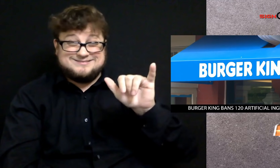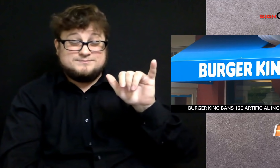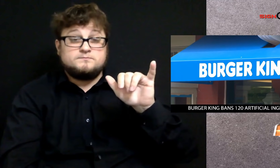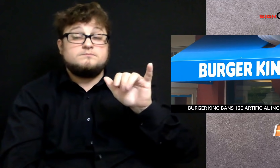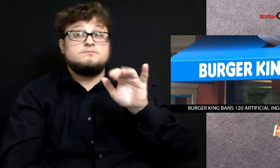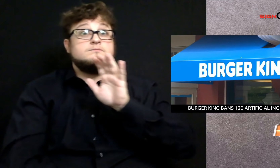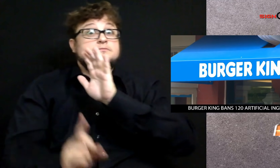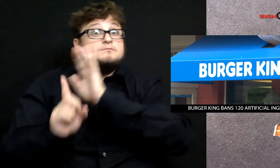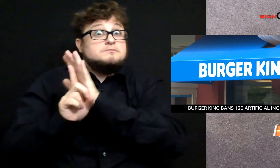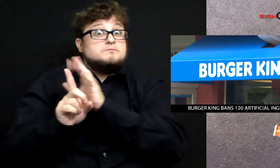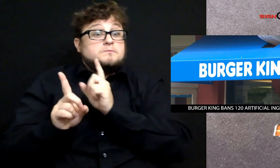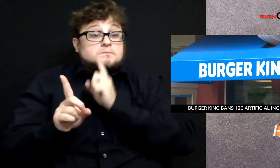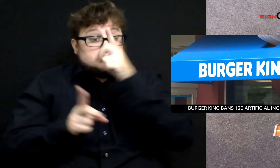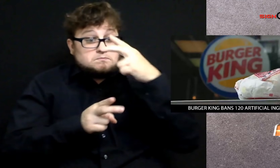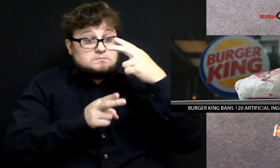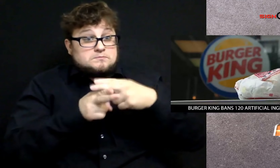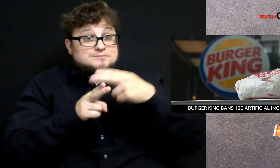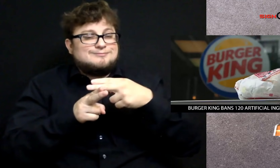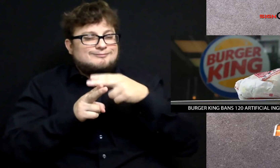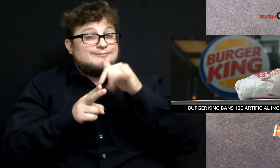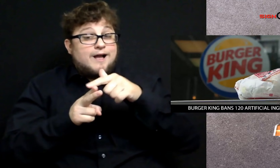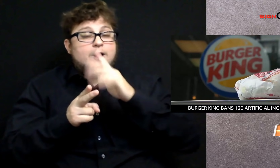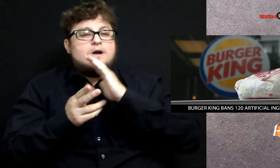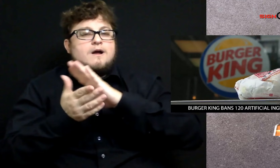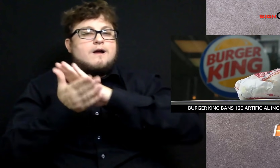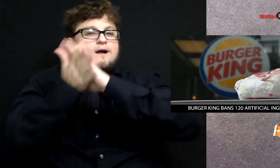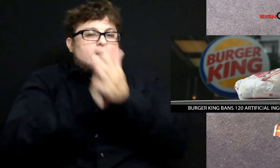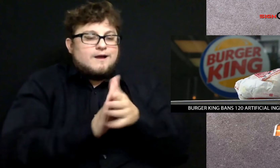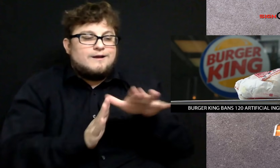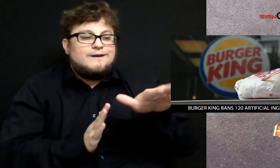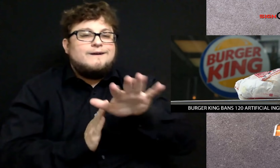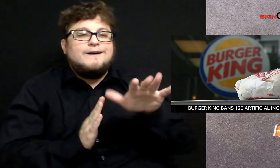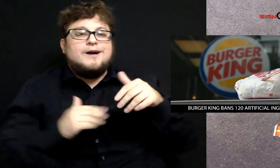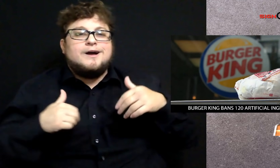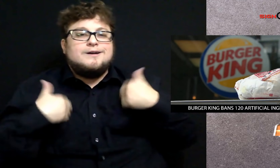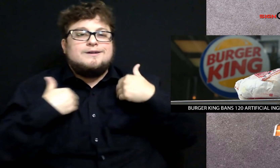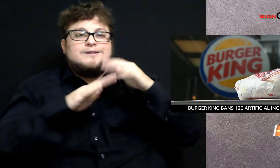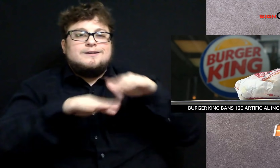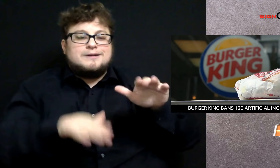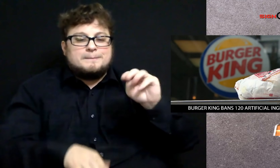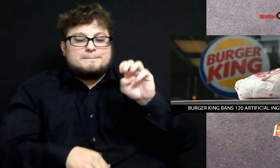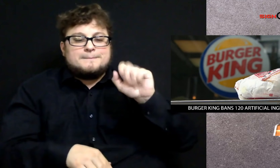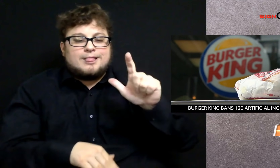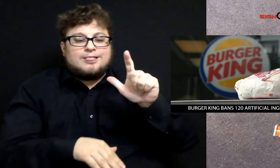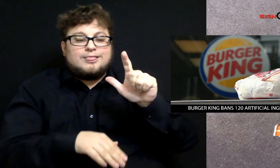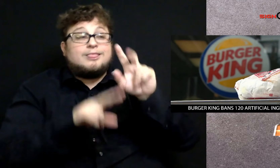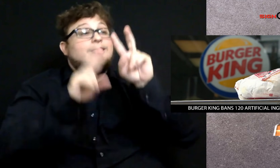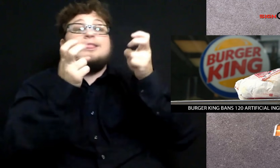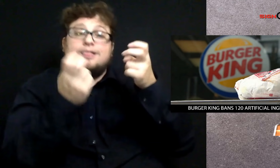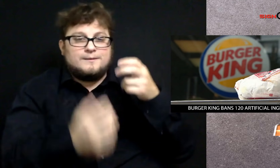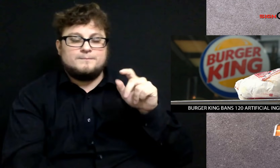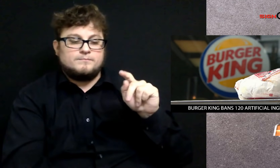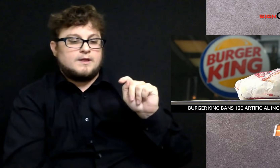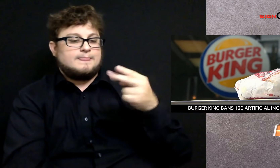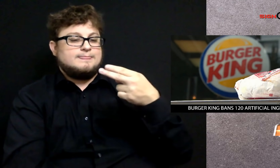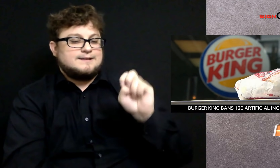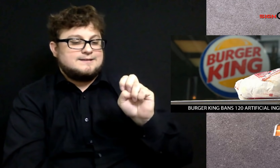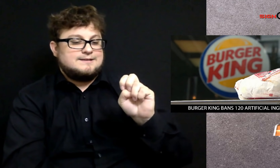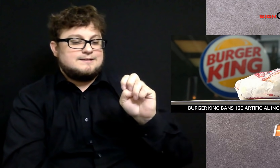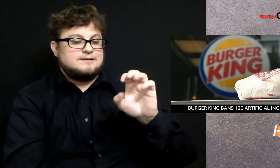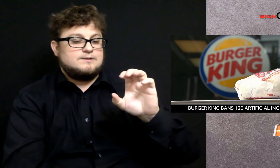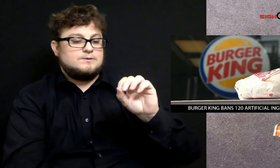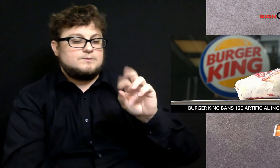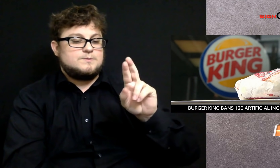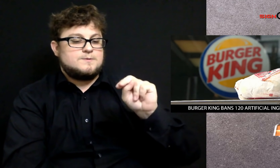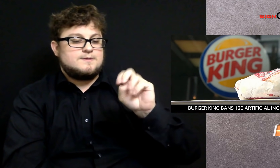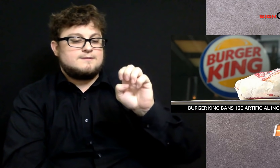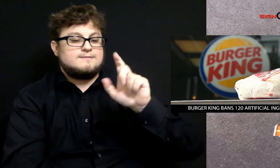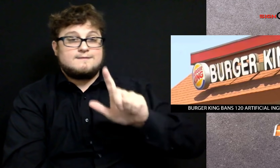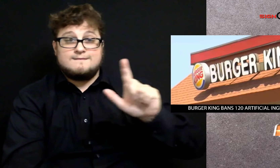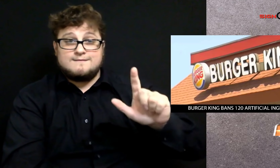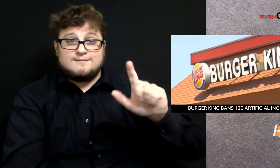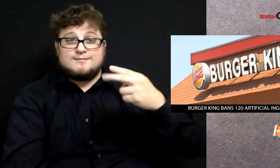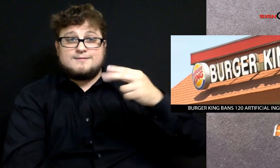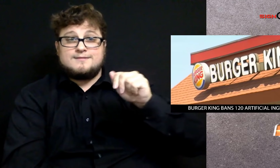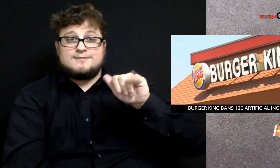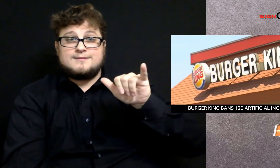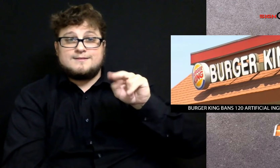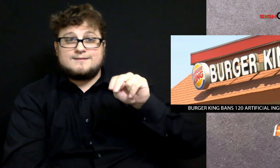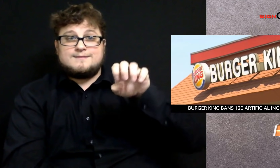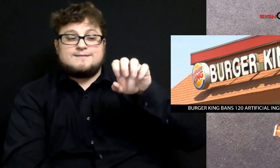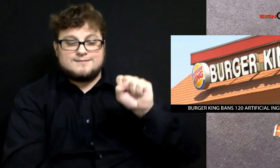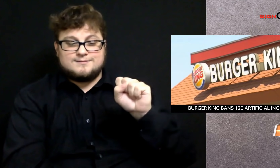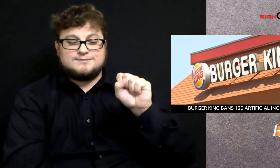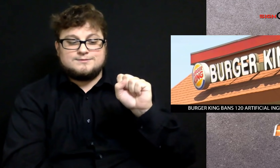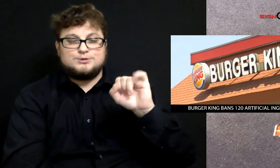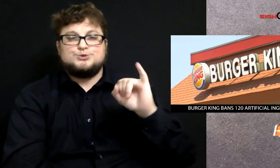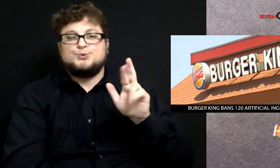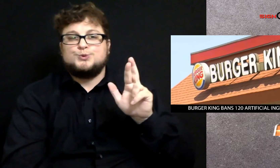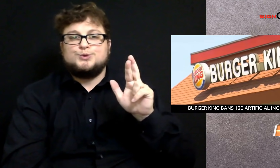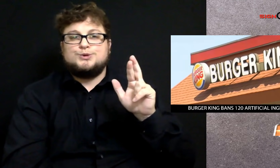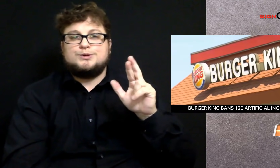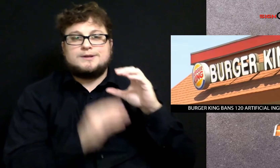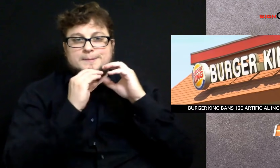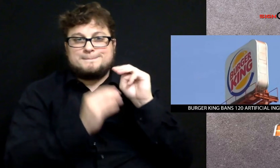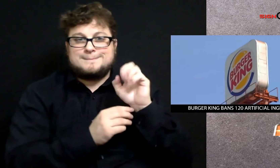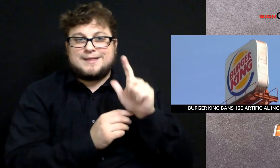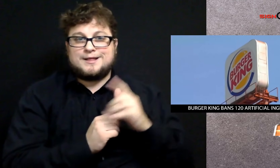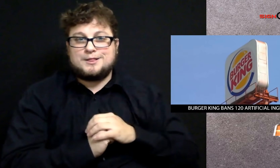the word out with special selections that includes rapper Nelly whose real name